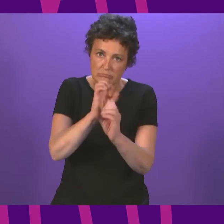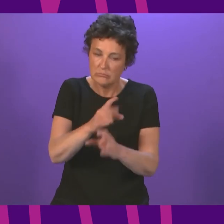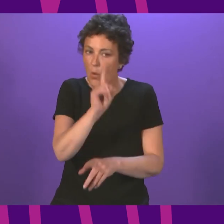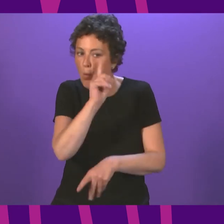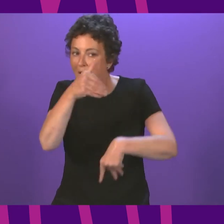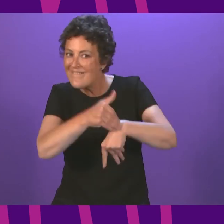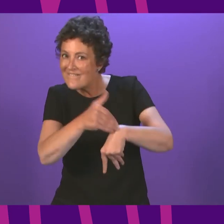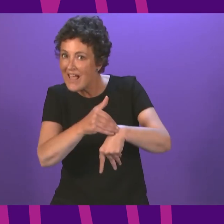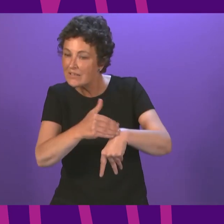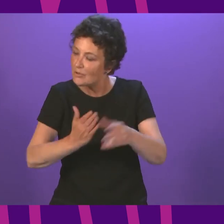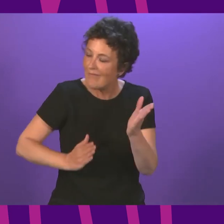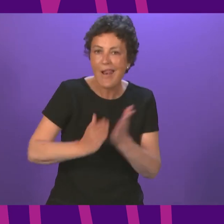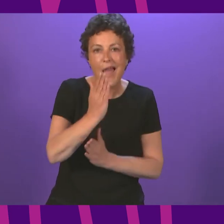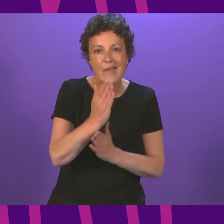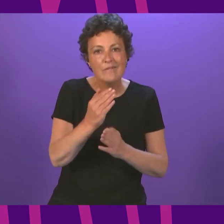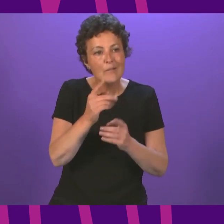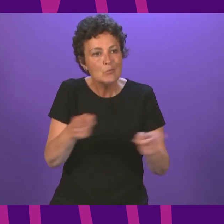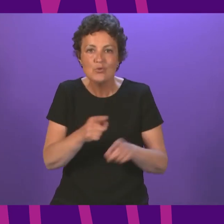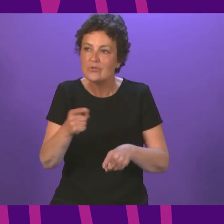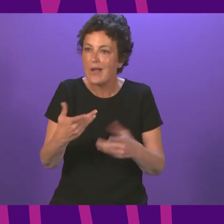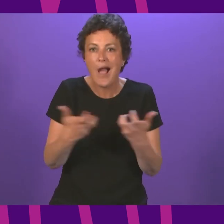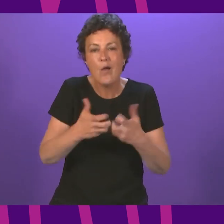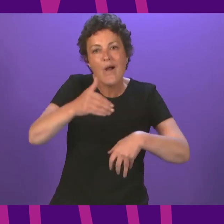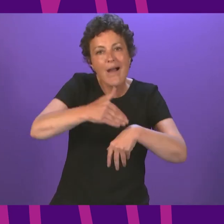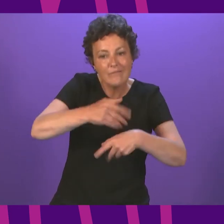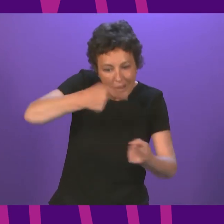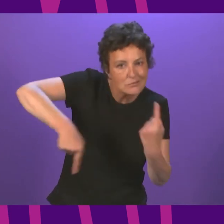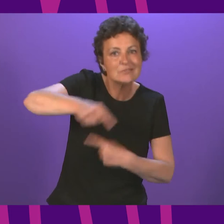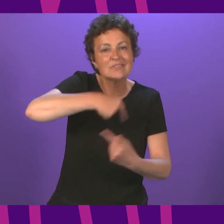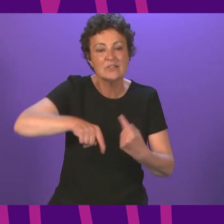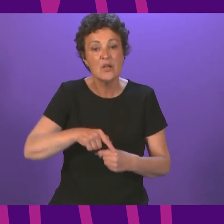I have lodged the three amendments in order to approach the issue in different ways, so